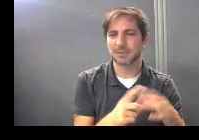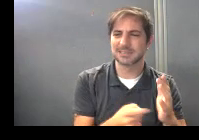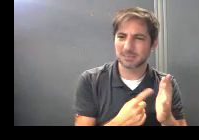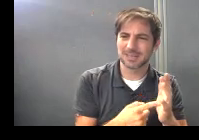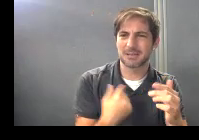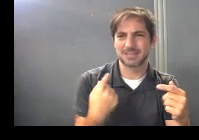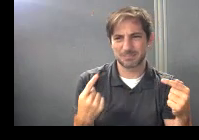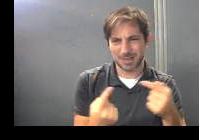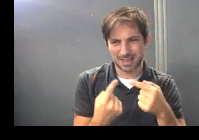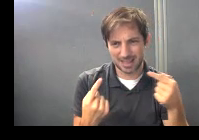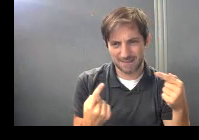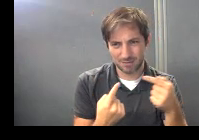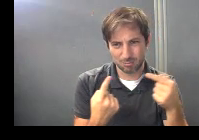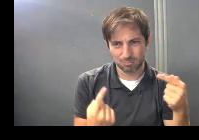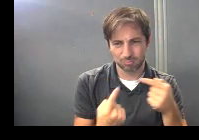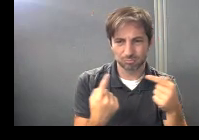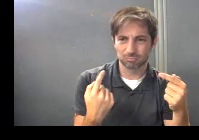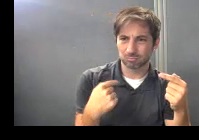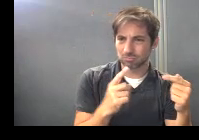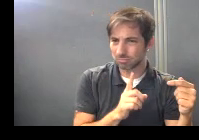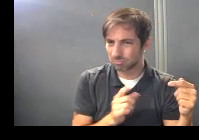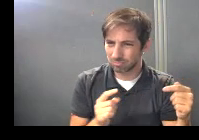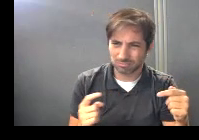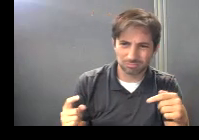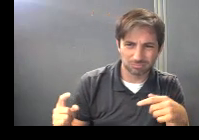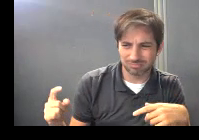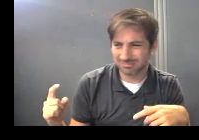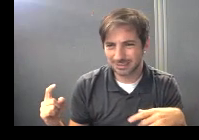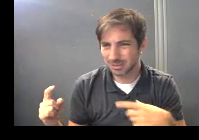HAVING TO WALK AROUND AND TRY TO FIND THE ACCESSIBLE ENTRANCE CAN BE DIFFICULT.